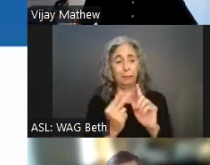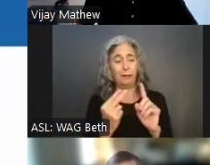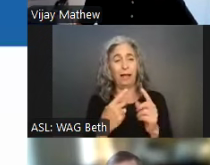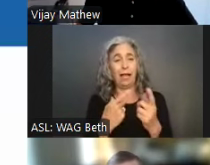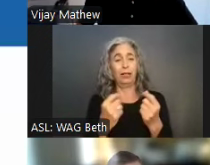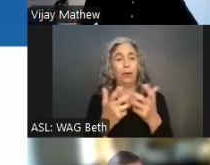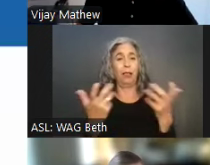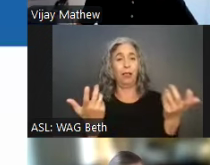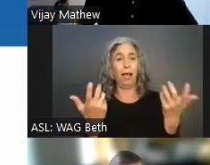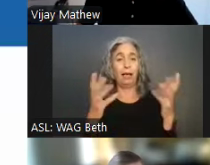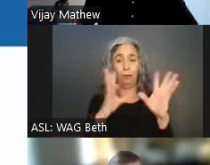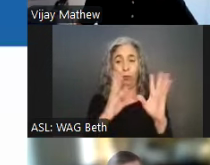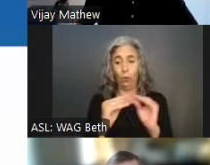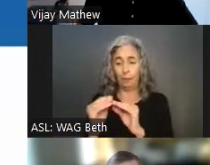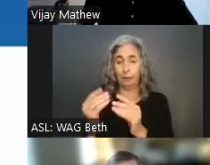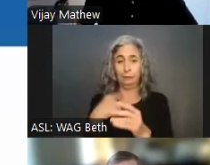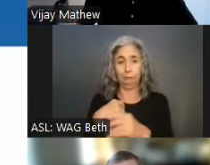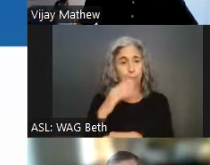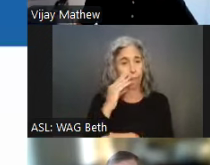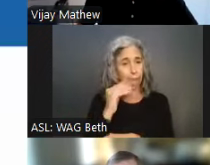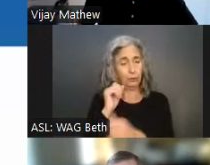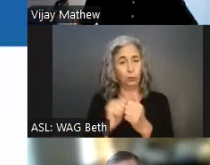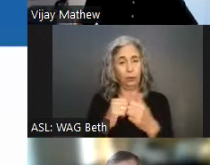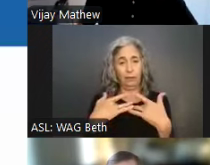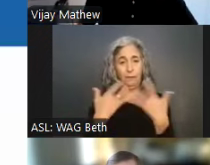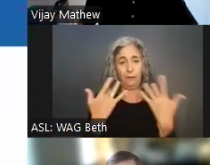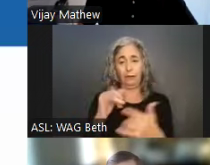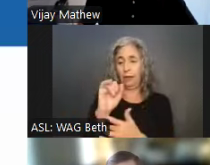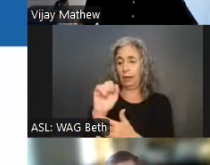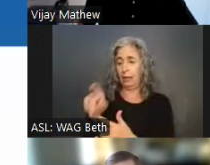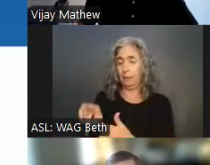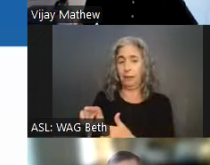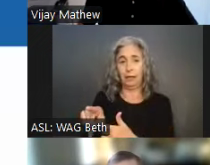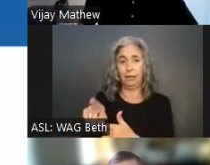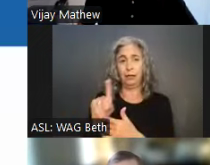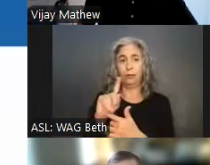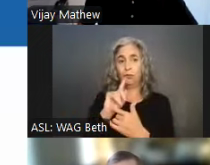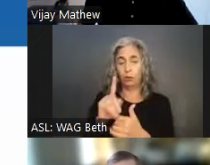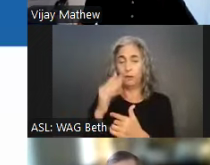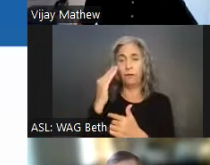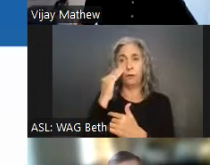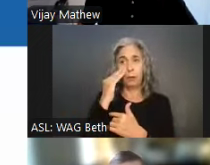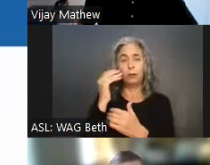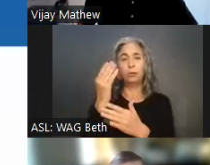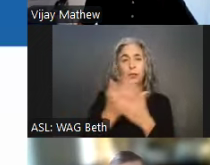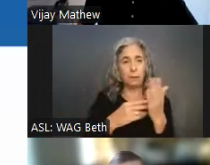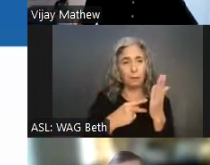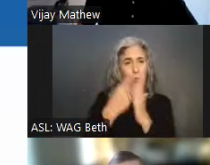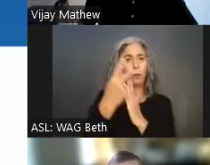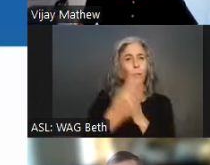webinars and events for IAAP so I was familiar with some of the programs that you shared,